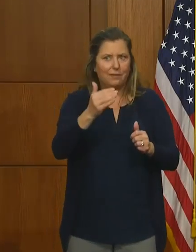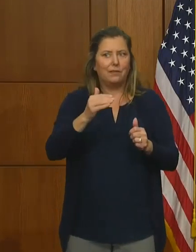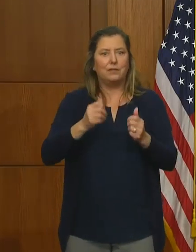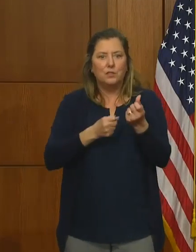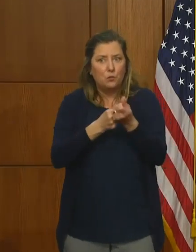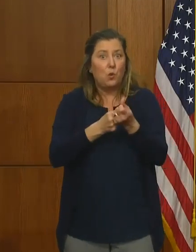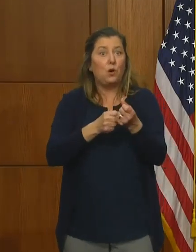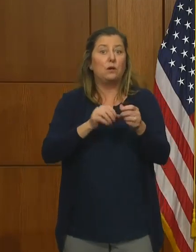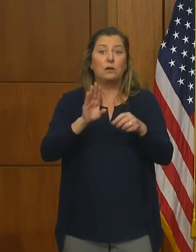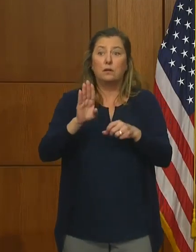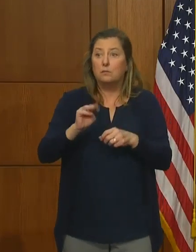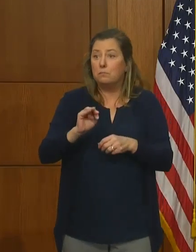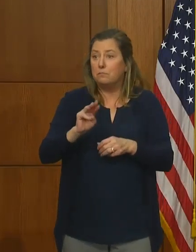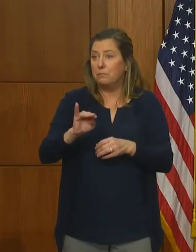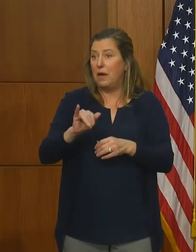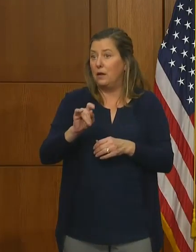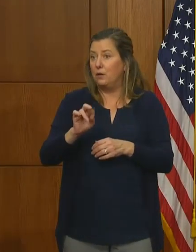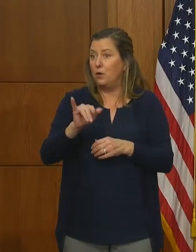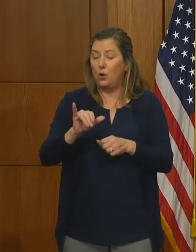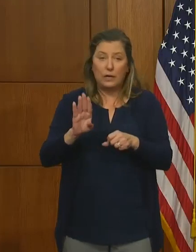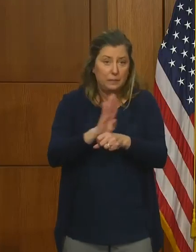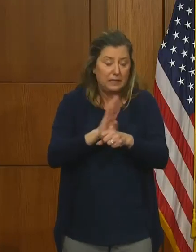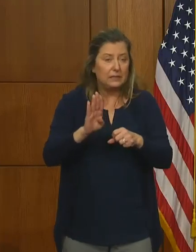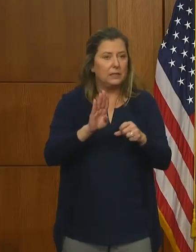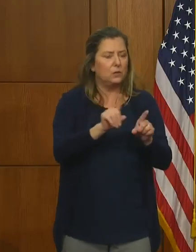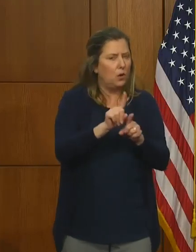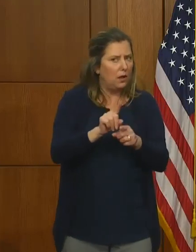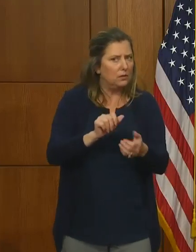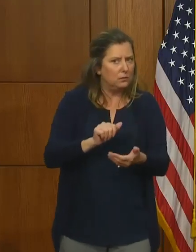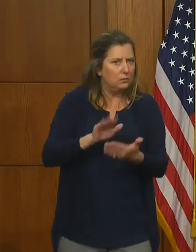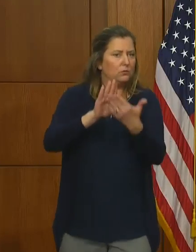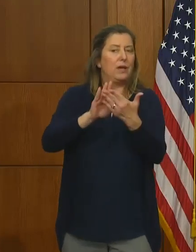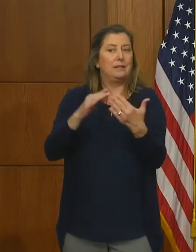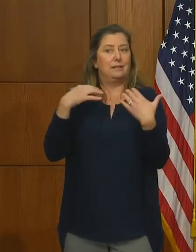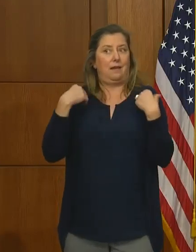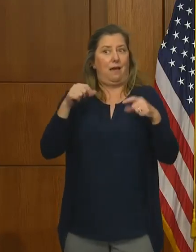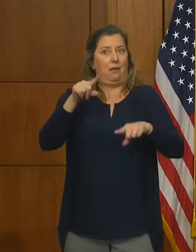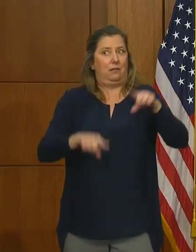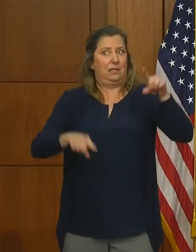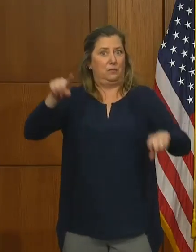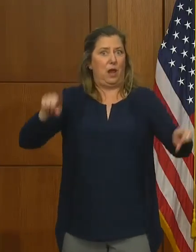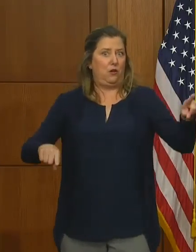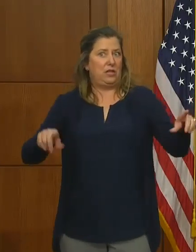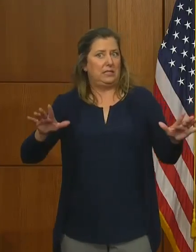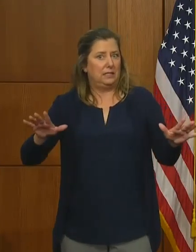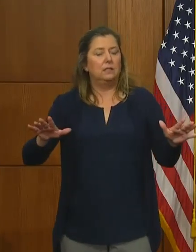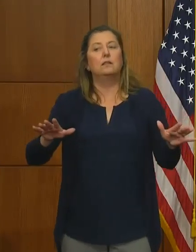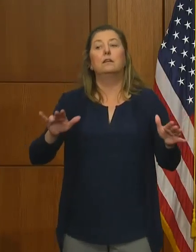OF ALL OF OUR EFFORTS WHETHER THAT BE TO SUPPORT MINORITY BUSINESSES OR TO ADDRESS.